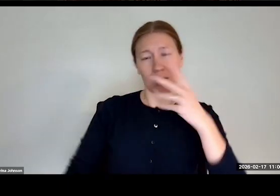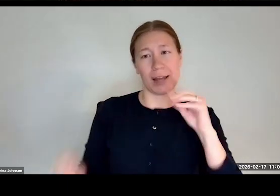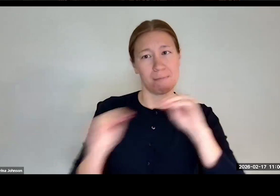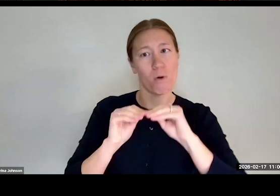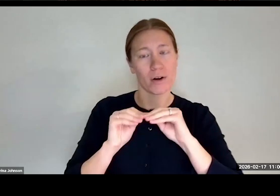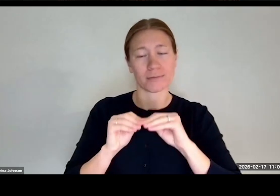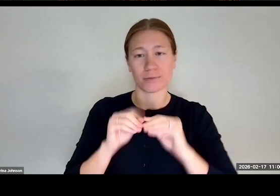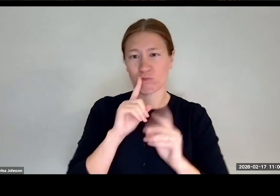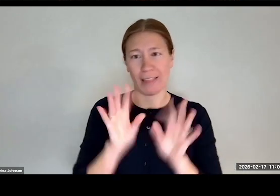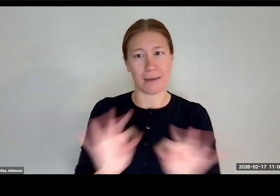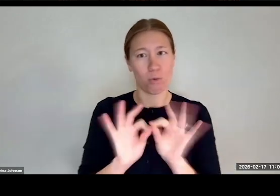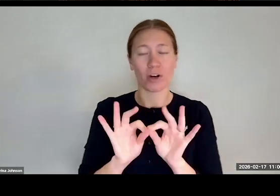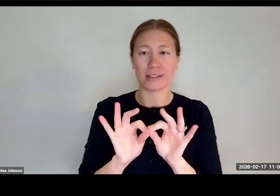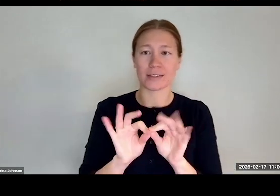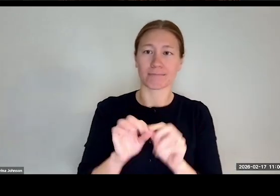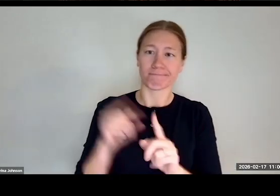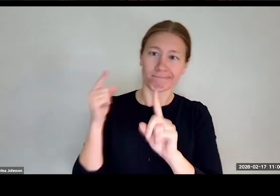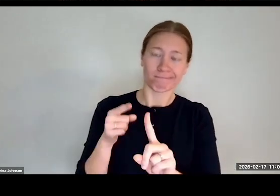I appreciate you being here to learn about this with me.